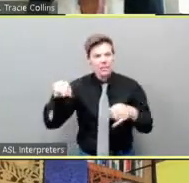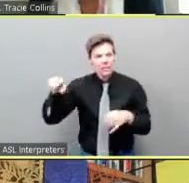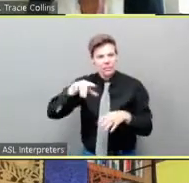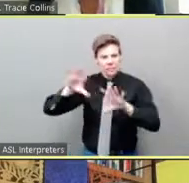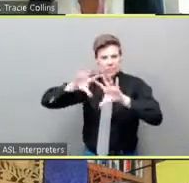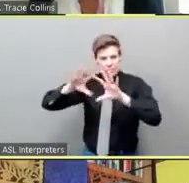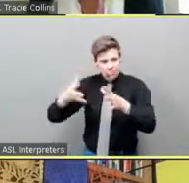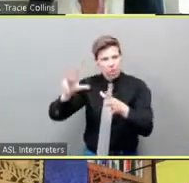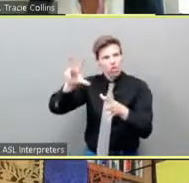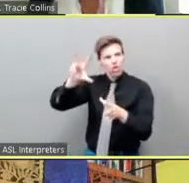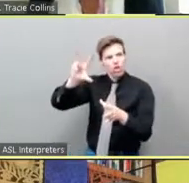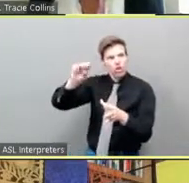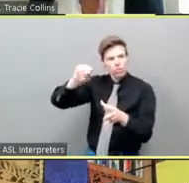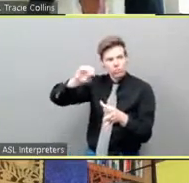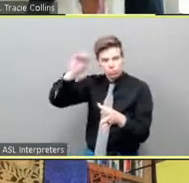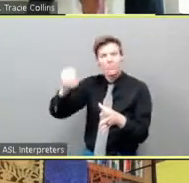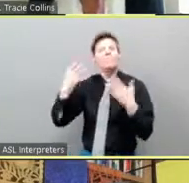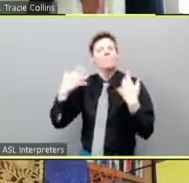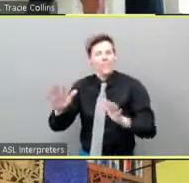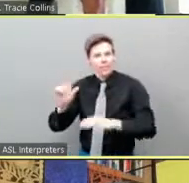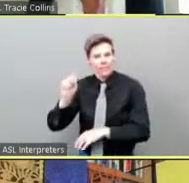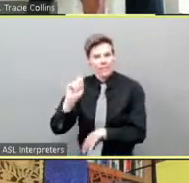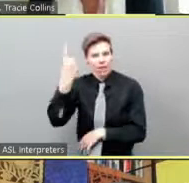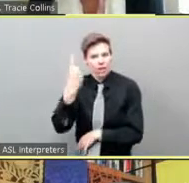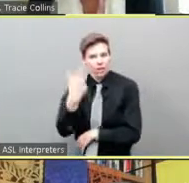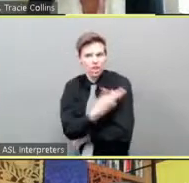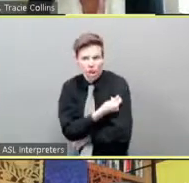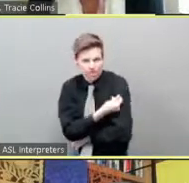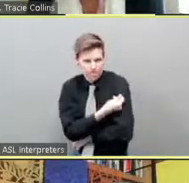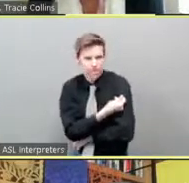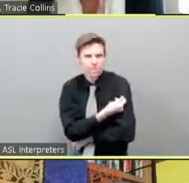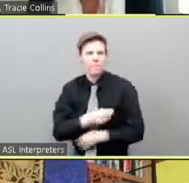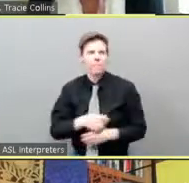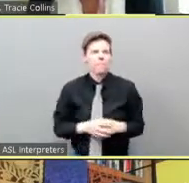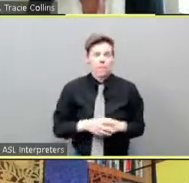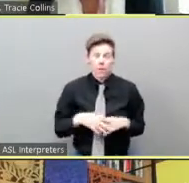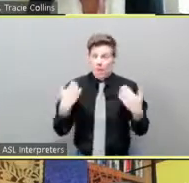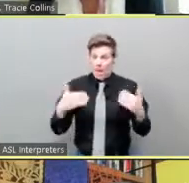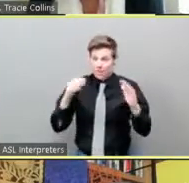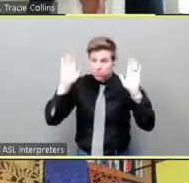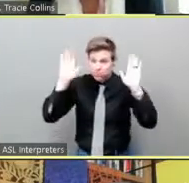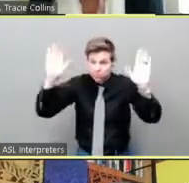which is really great news. We are waiting the emergency use authorization